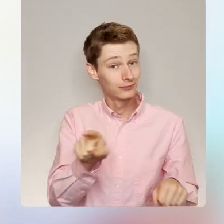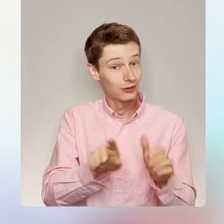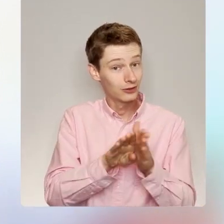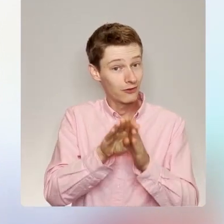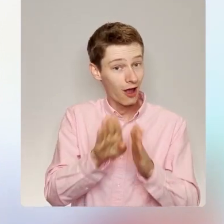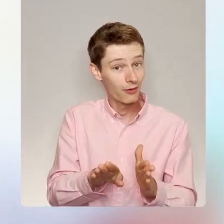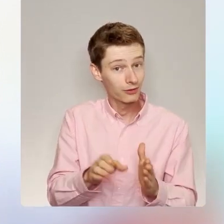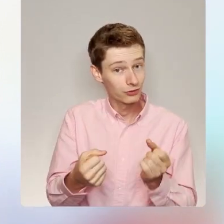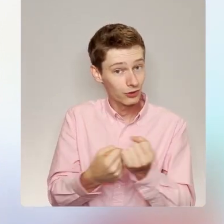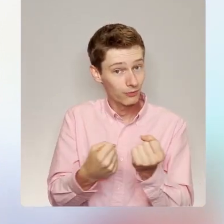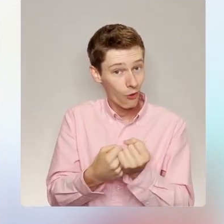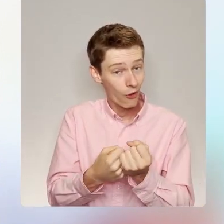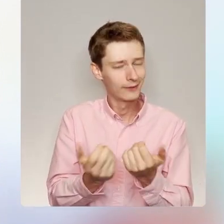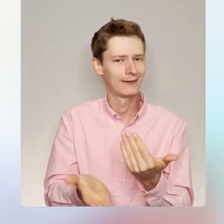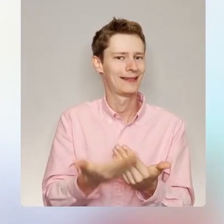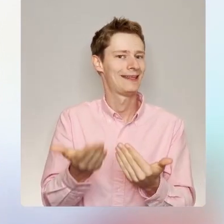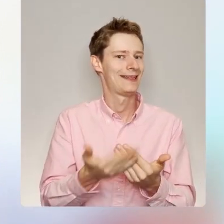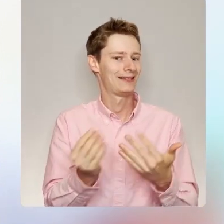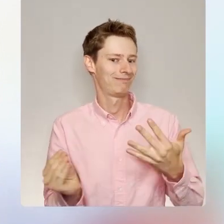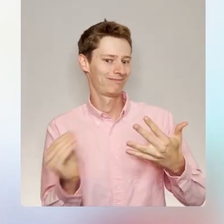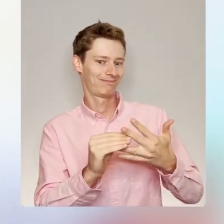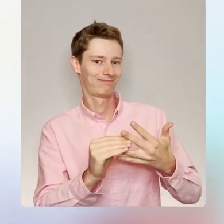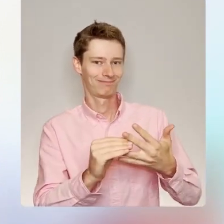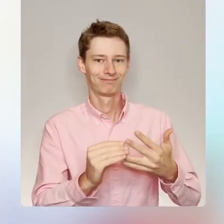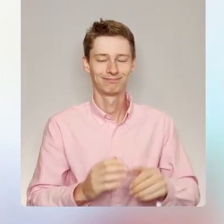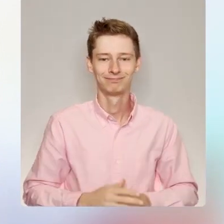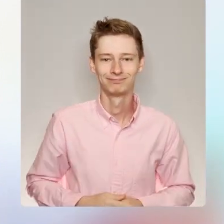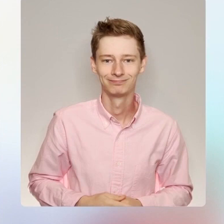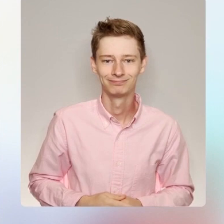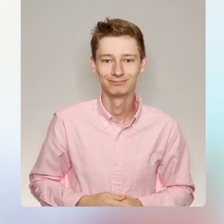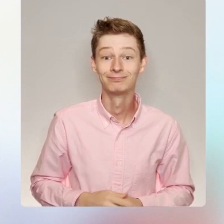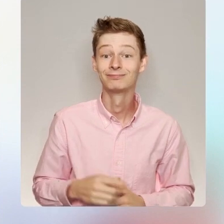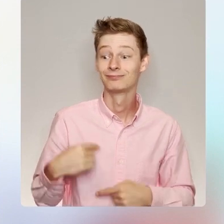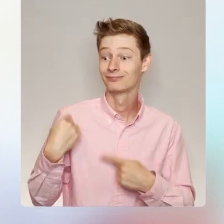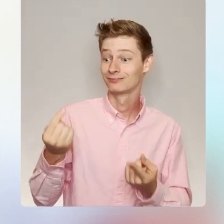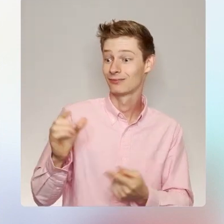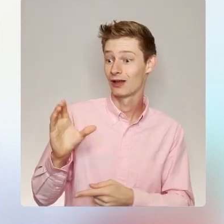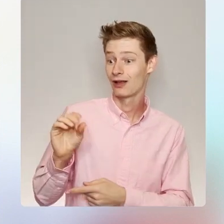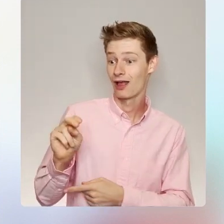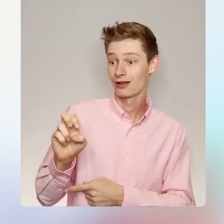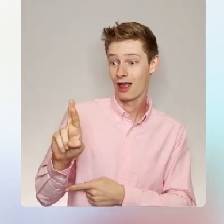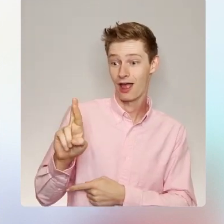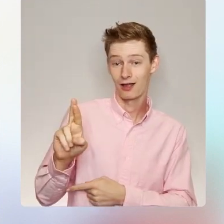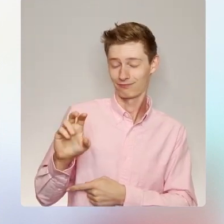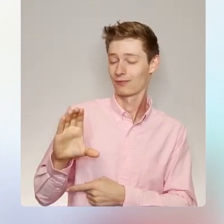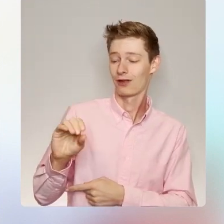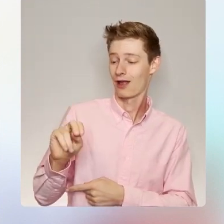for the Touch Pro Controllers is easier to implement than ever before. Since Connect last year, we've added new APIs